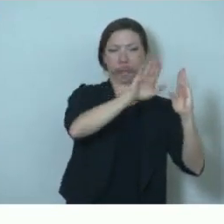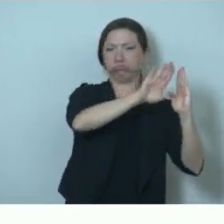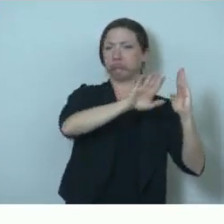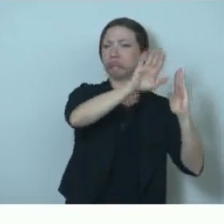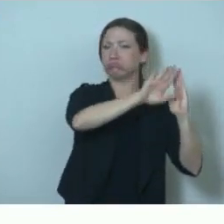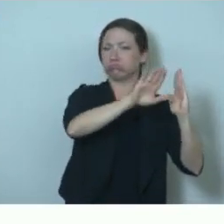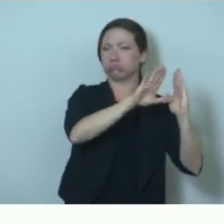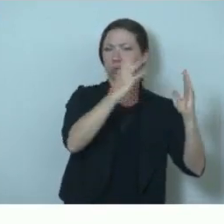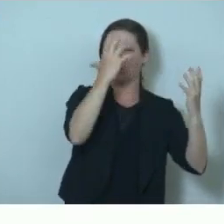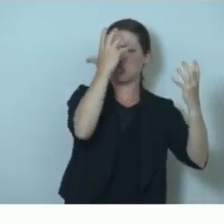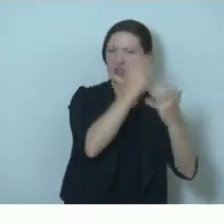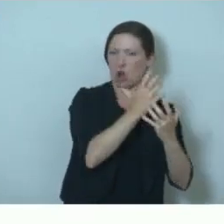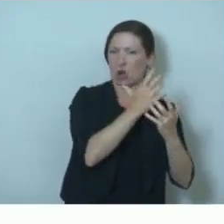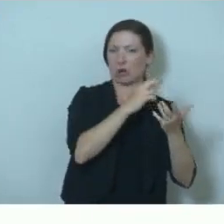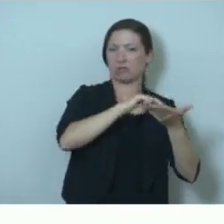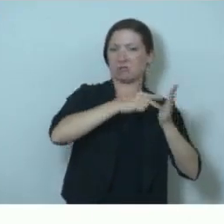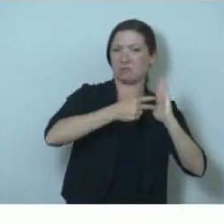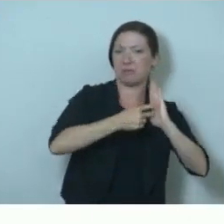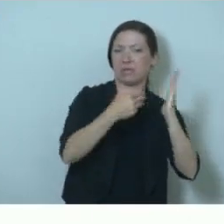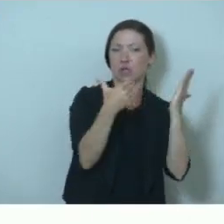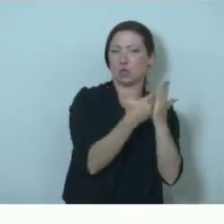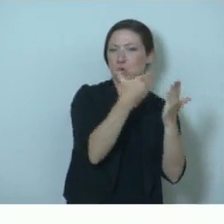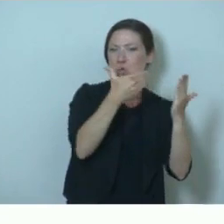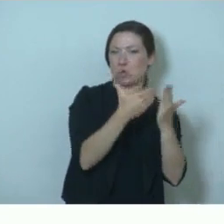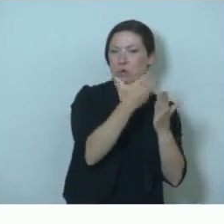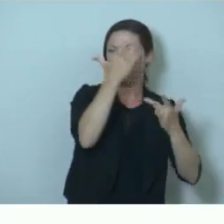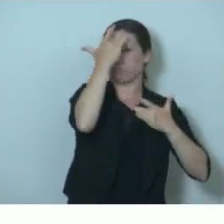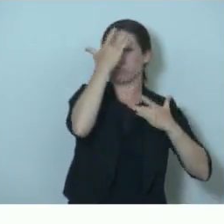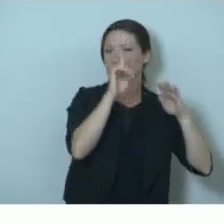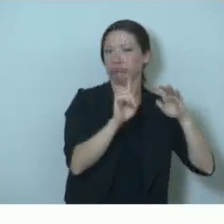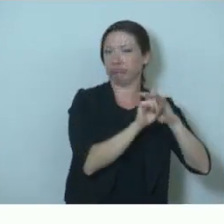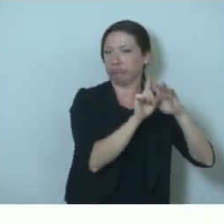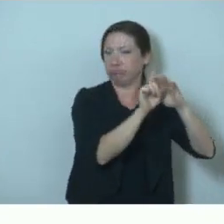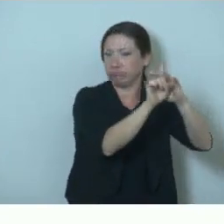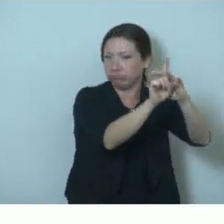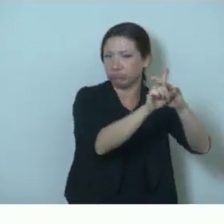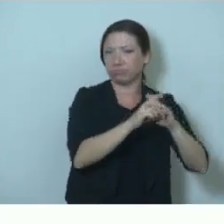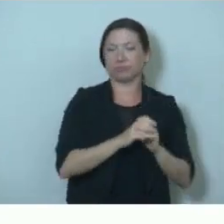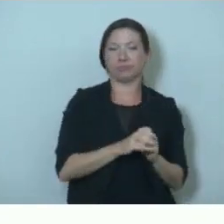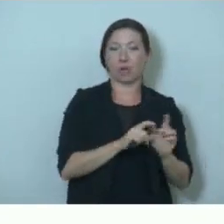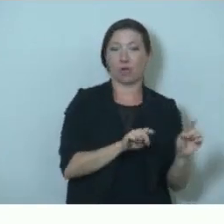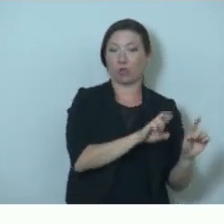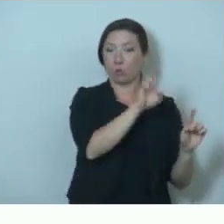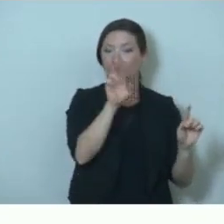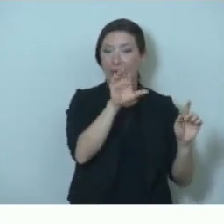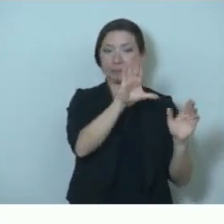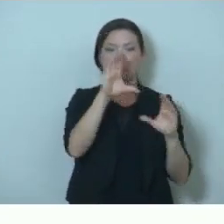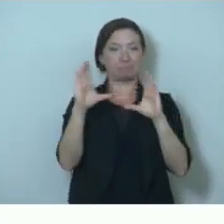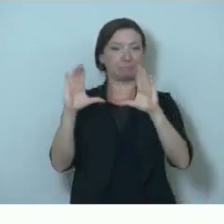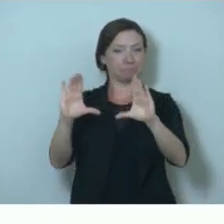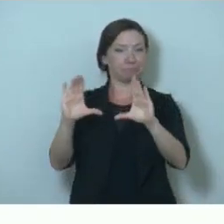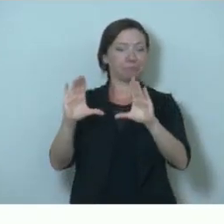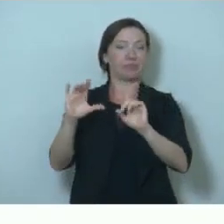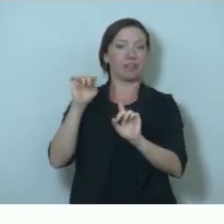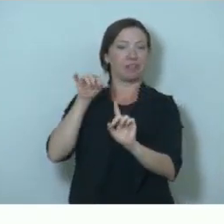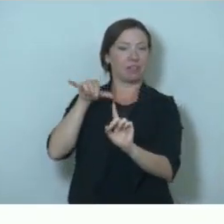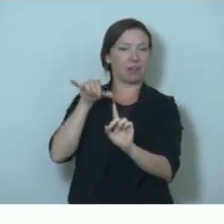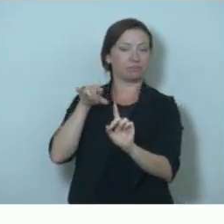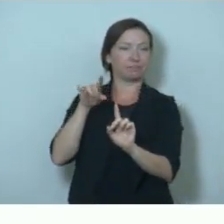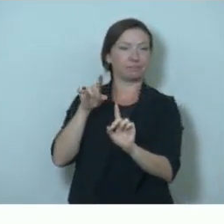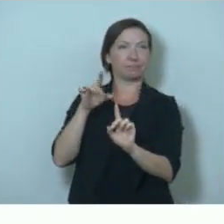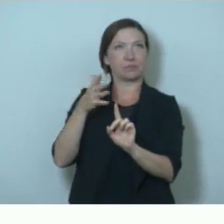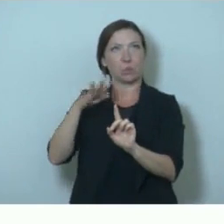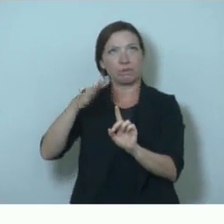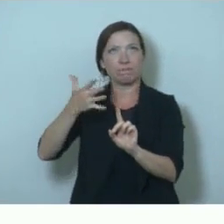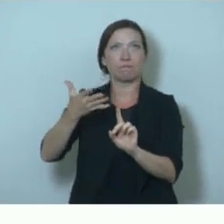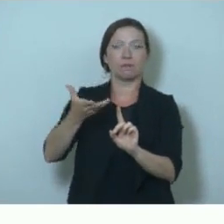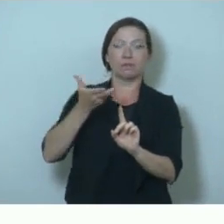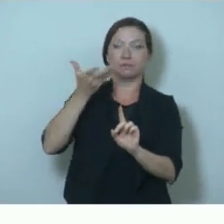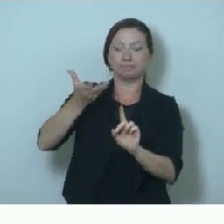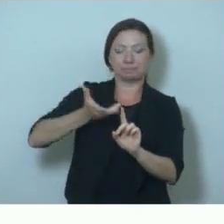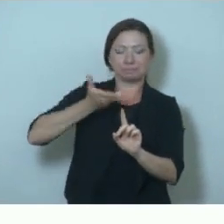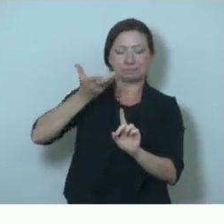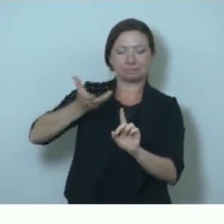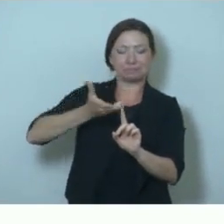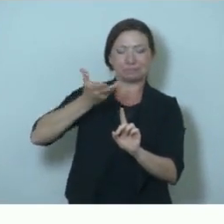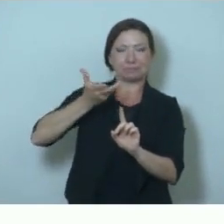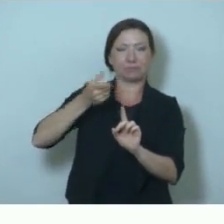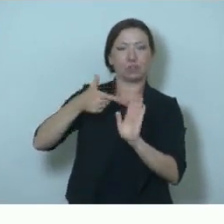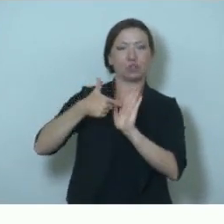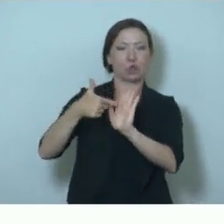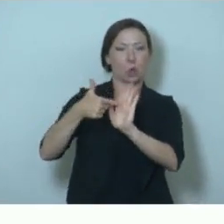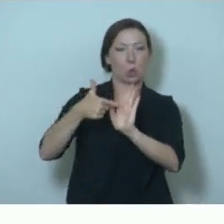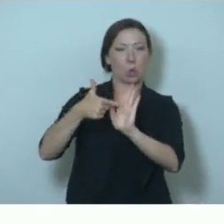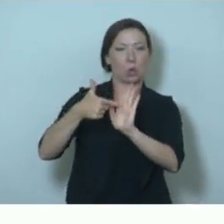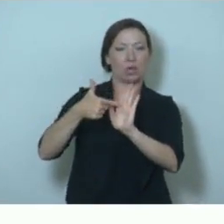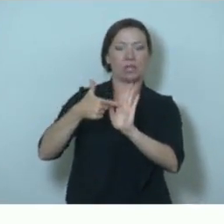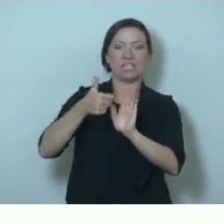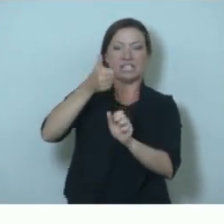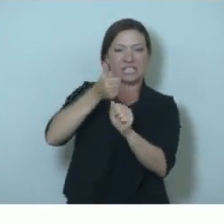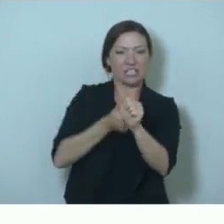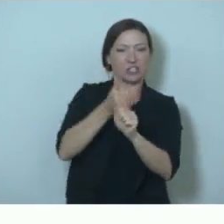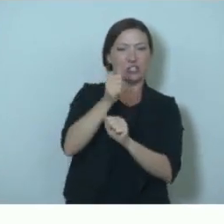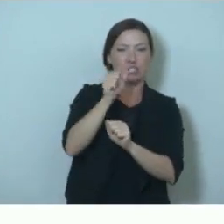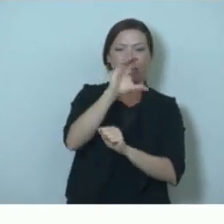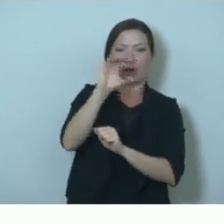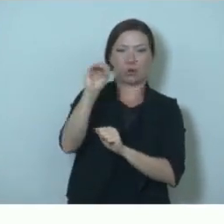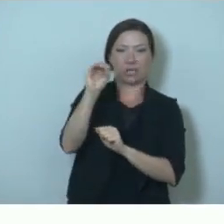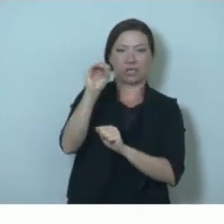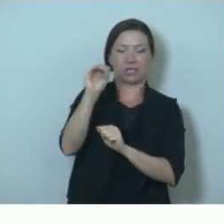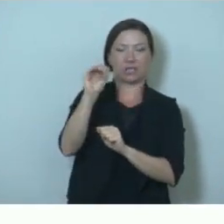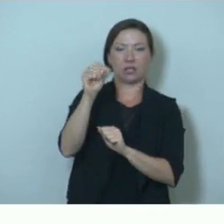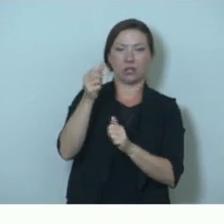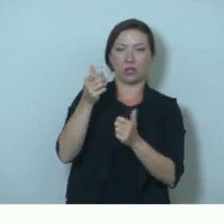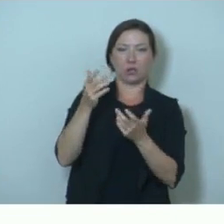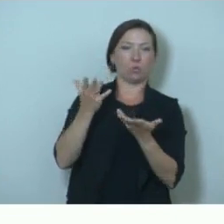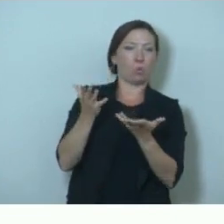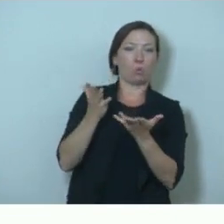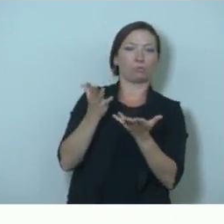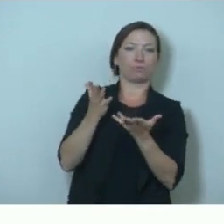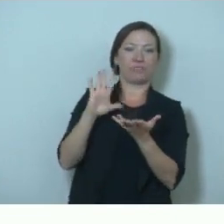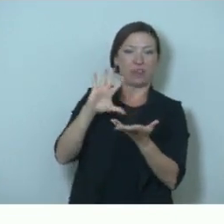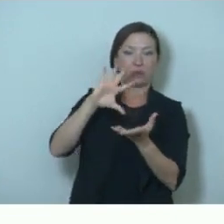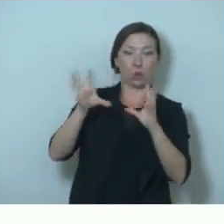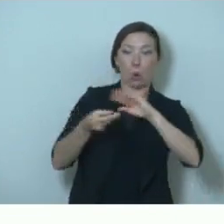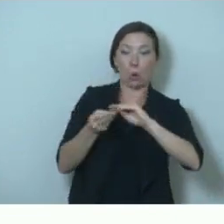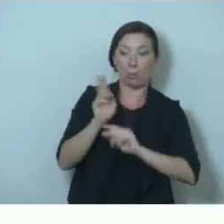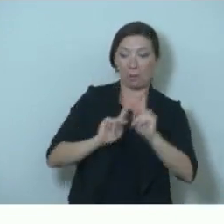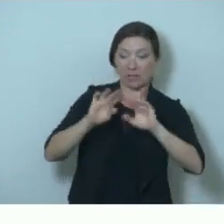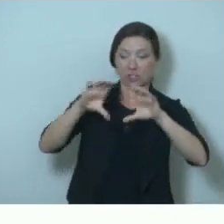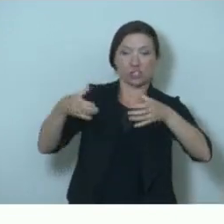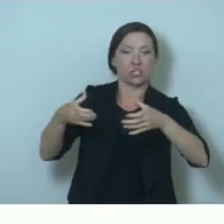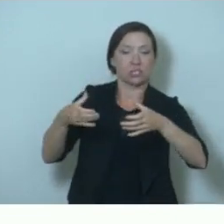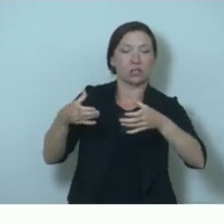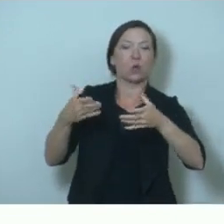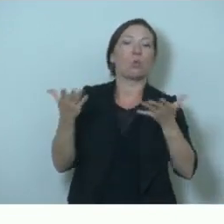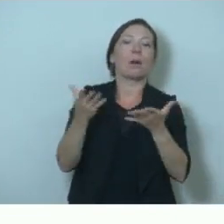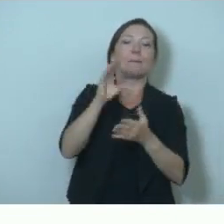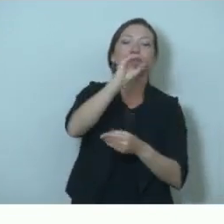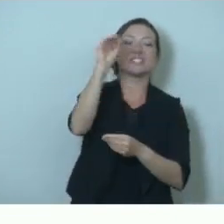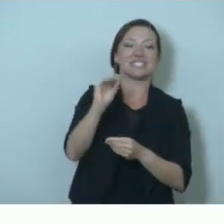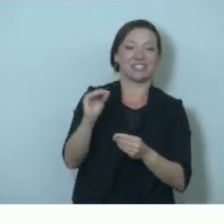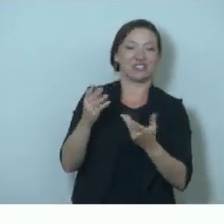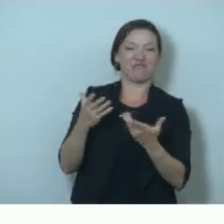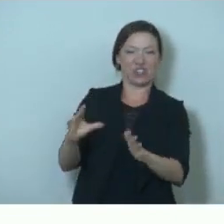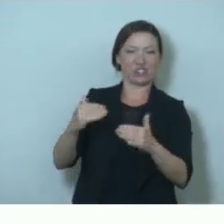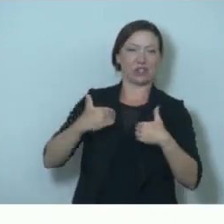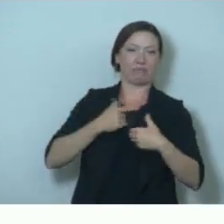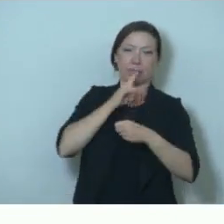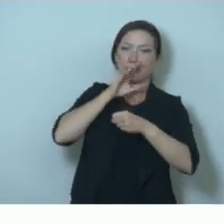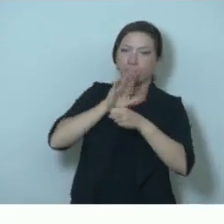YOU CAN SEE IT IS DANGER LEFT HAN CORNER OF THE MAP WHERE MOST MU CASES ARE OH CORING AND ON THE MACHINE ON THE RIGHT IS JUST WHAT IS THE, WHAT PERCENT OF PEOPLE IN A GIVEN COUNTY HAVE.